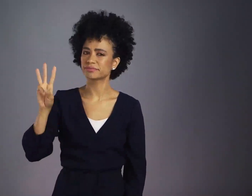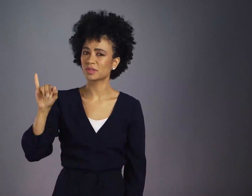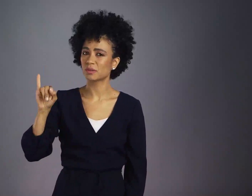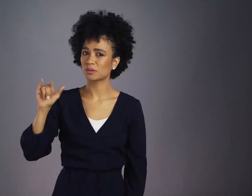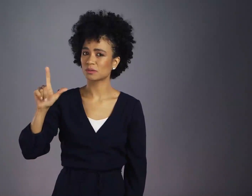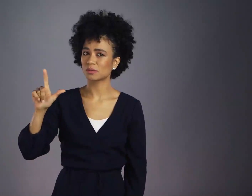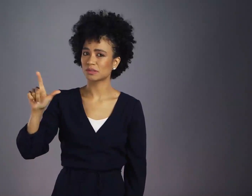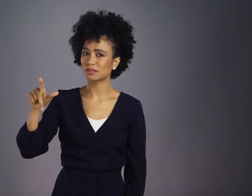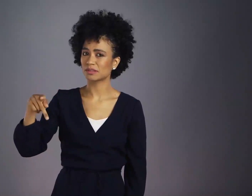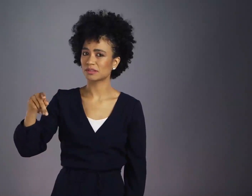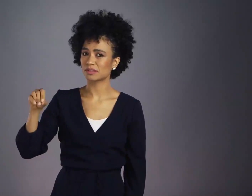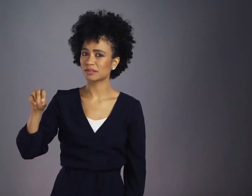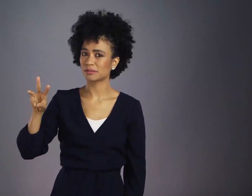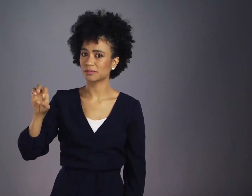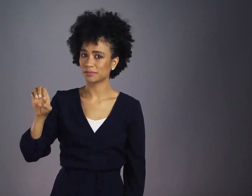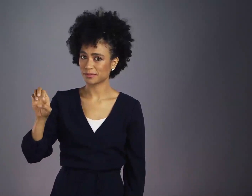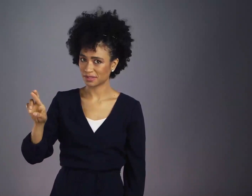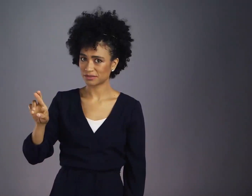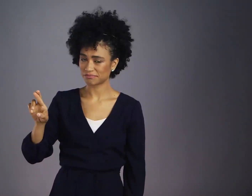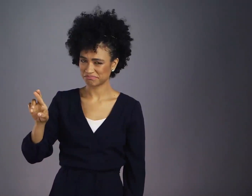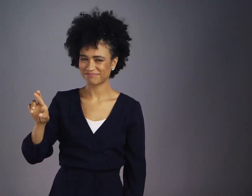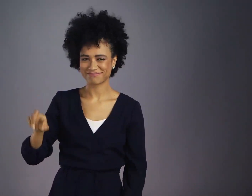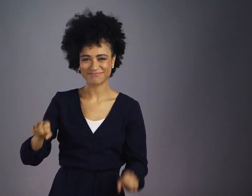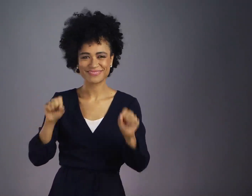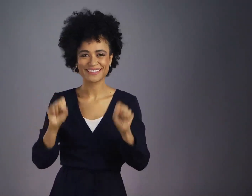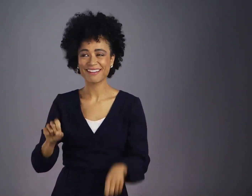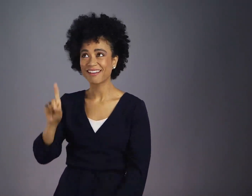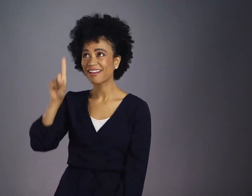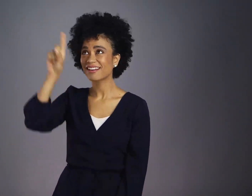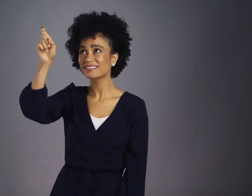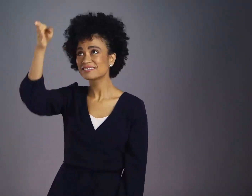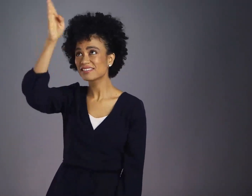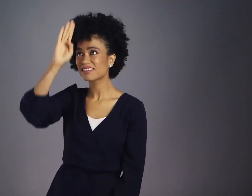to live on self-will and run the show ourselves.